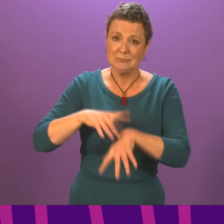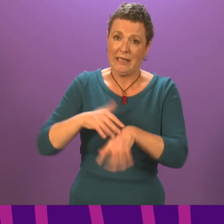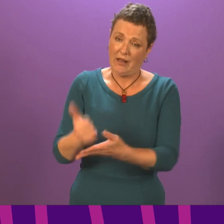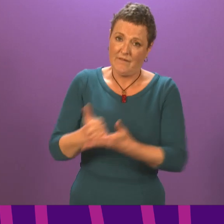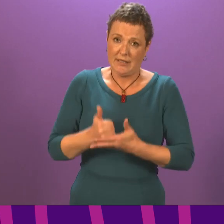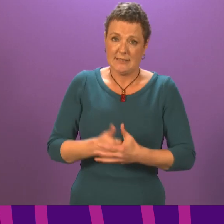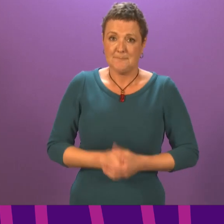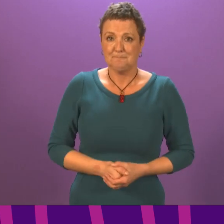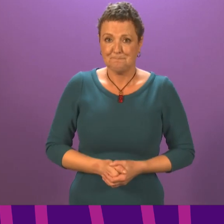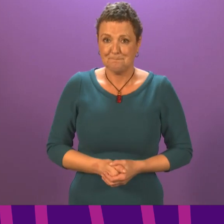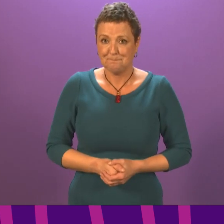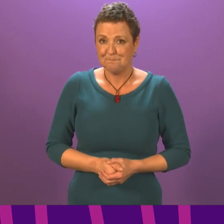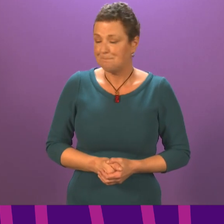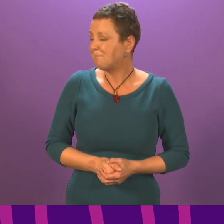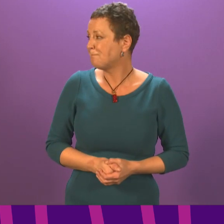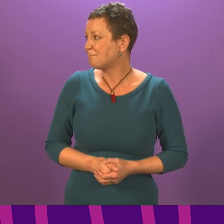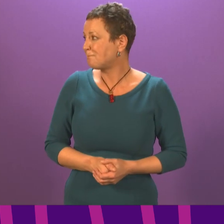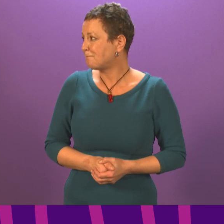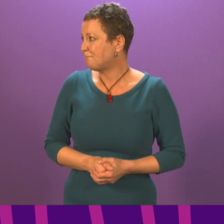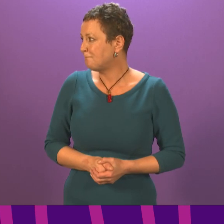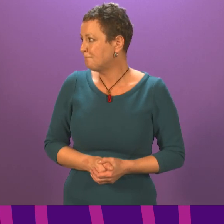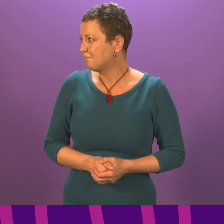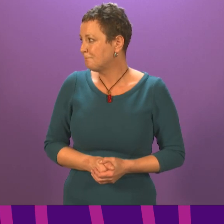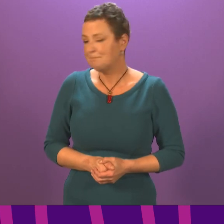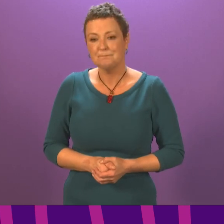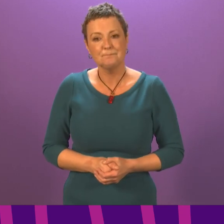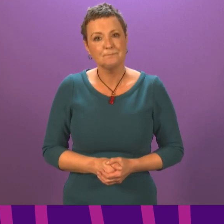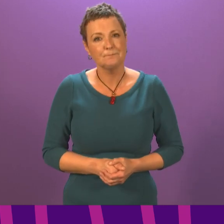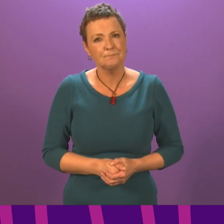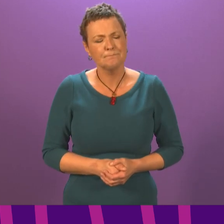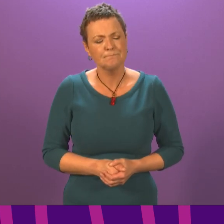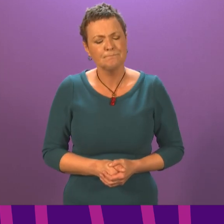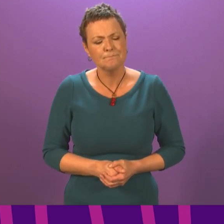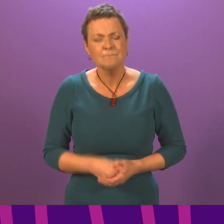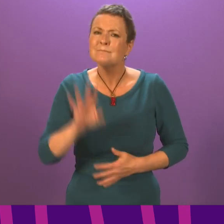Daniel Johnson (Edinburgh Southern) (Lab): It was reported in the press yesterday that